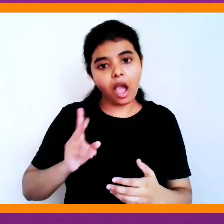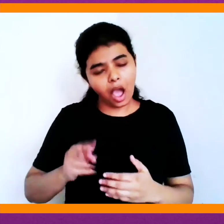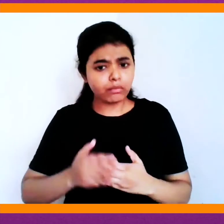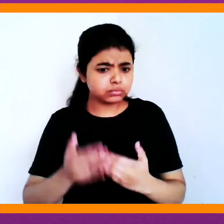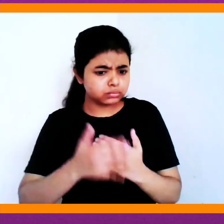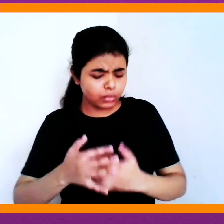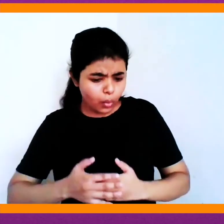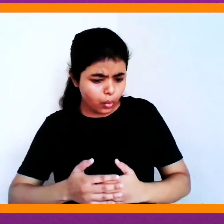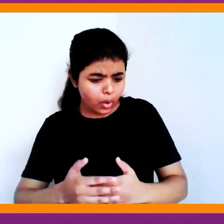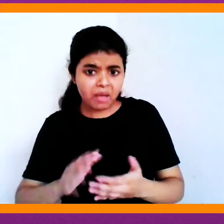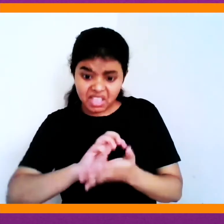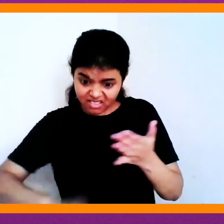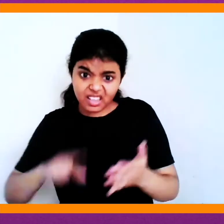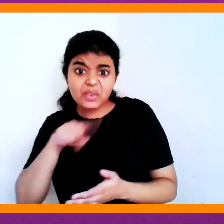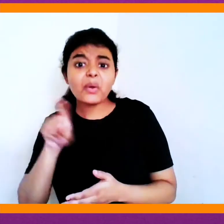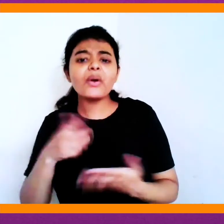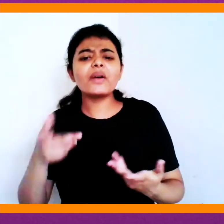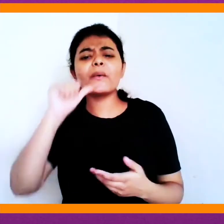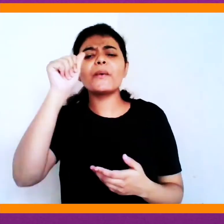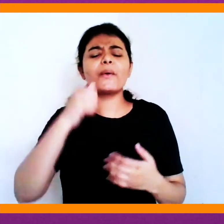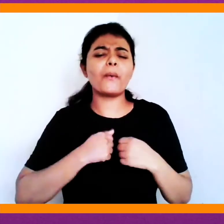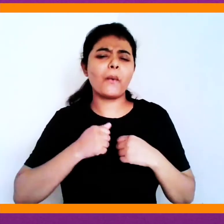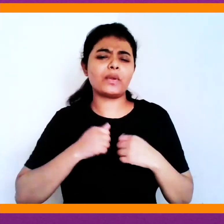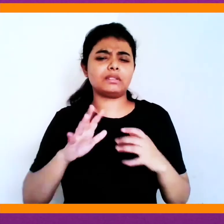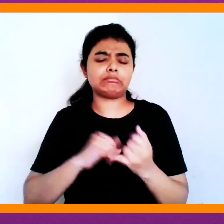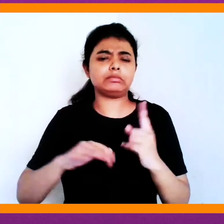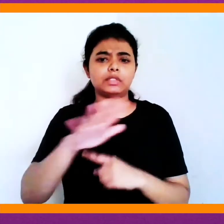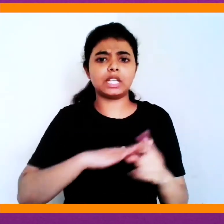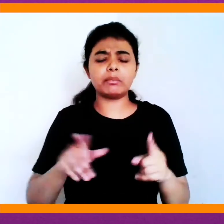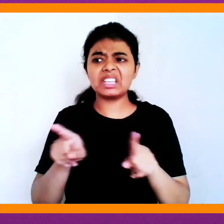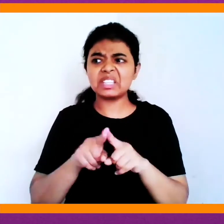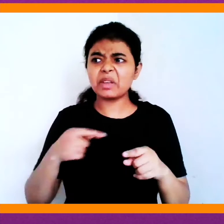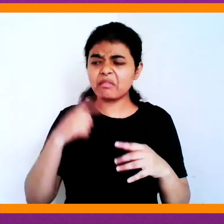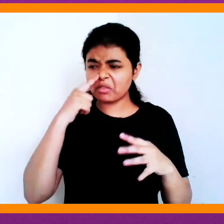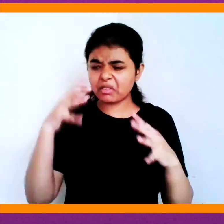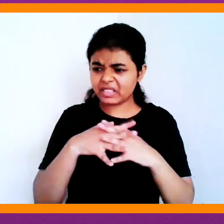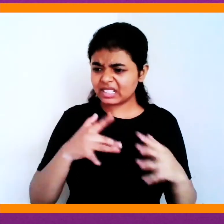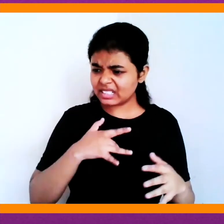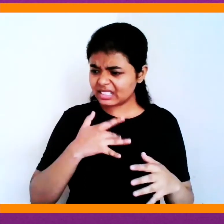however along with that because of the social nature socio-cultural nature that a pregnancy is